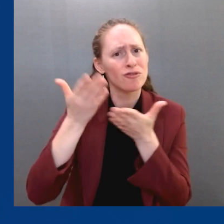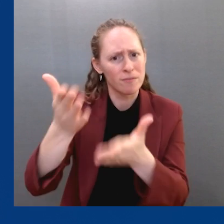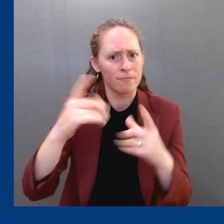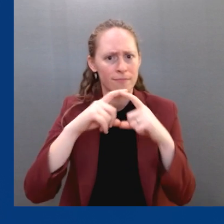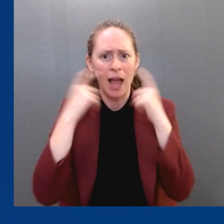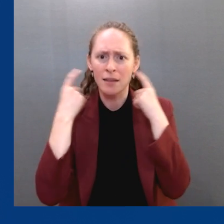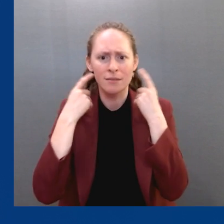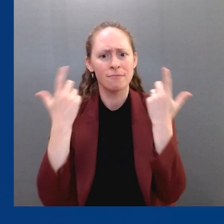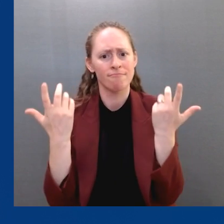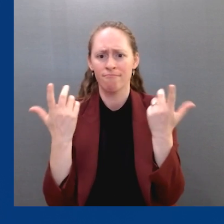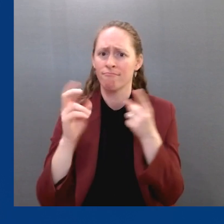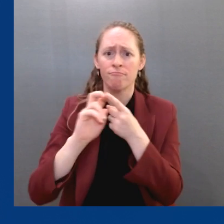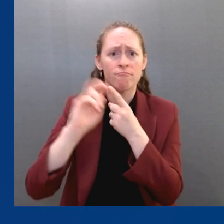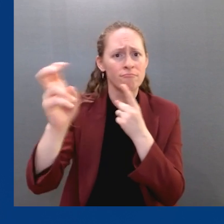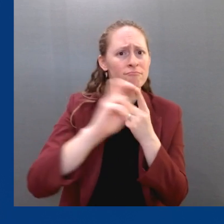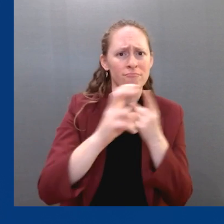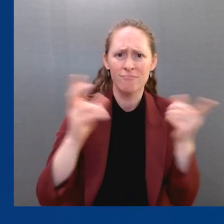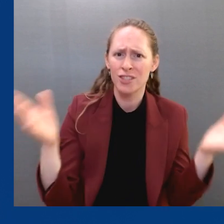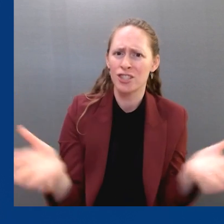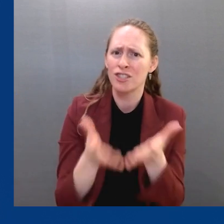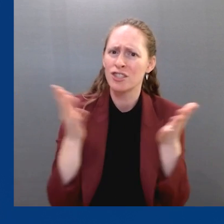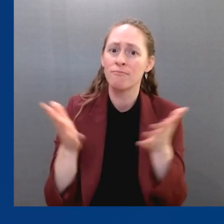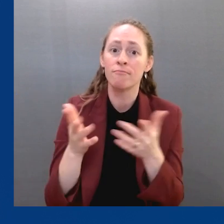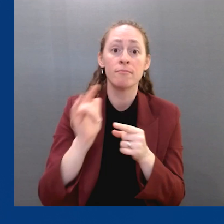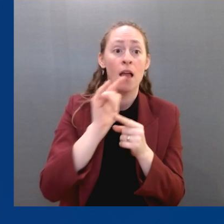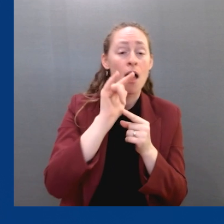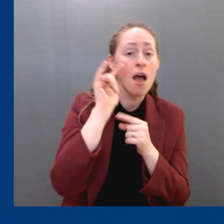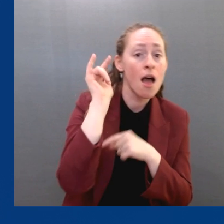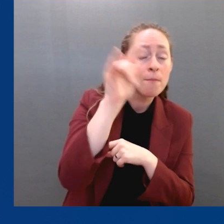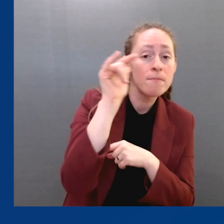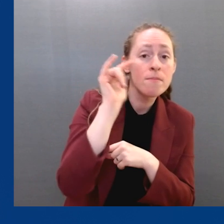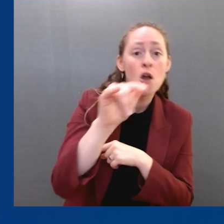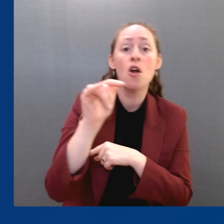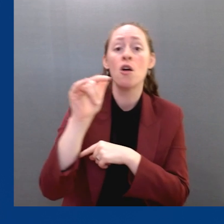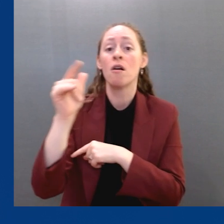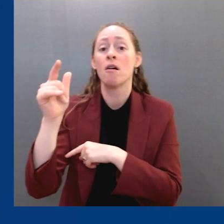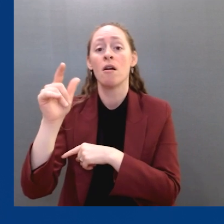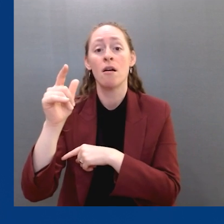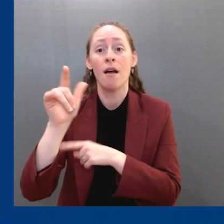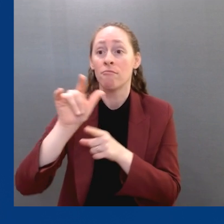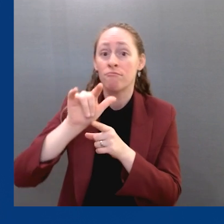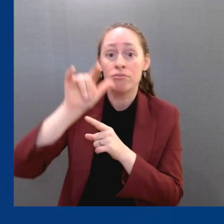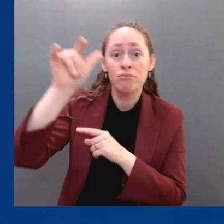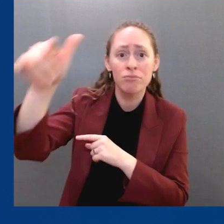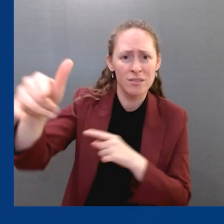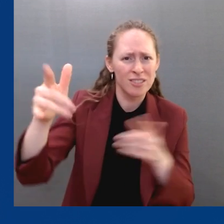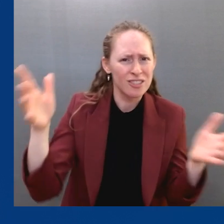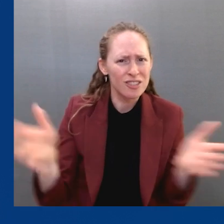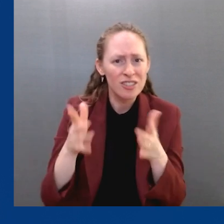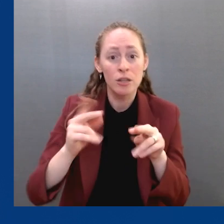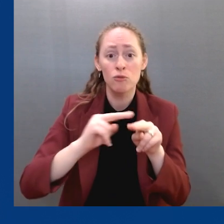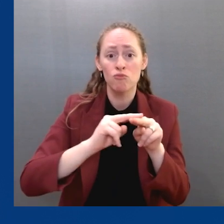So in our airports, in our in our airways and our on our trains, that has not changed. It has not wavered.